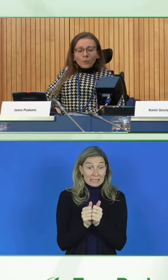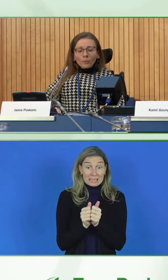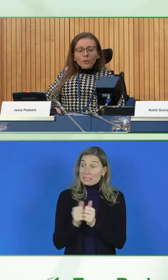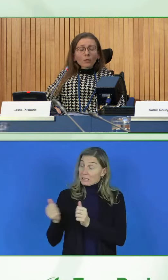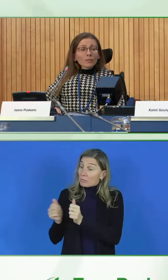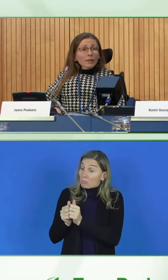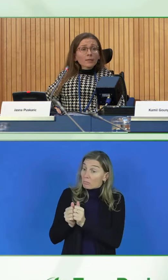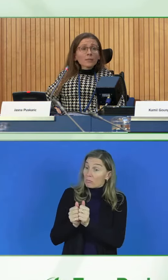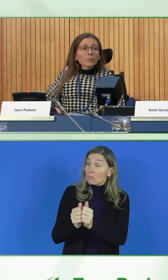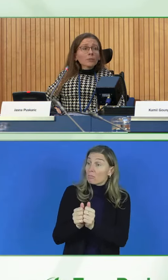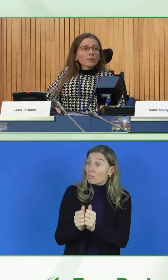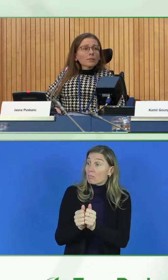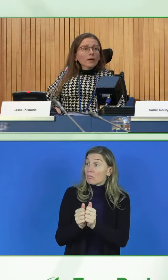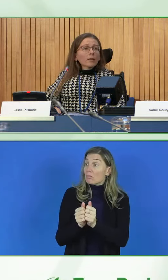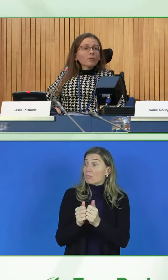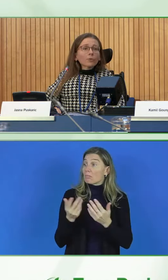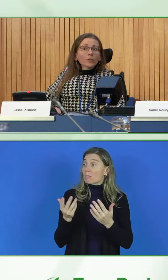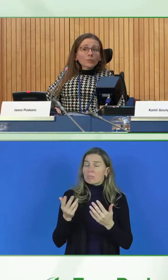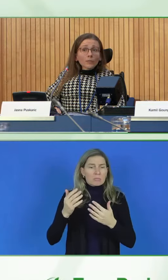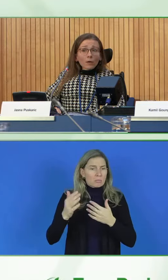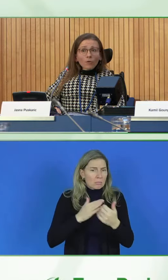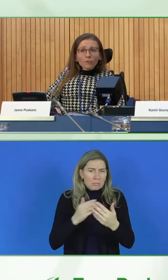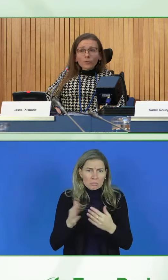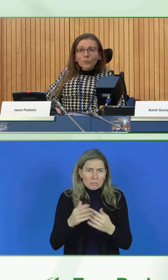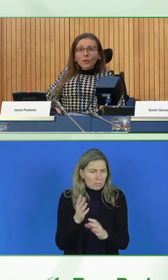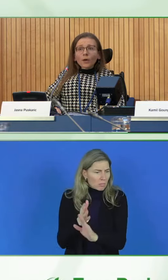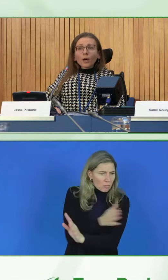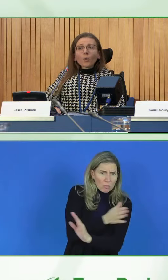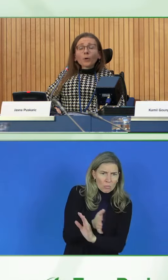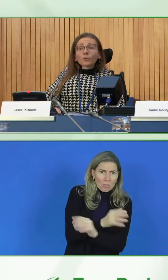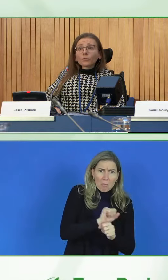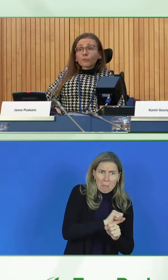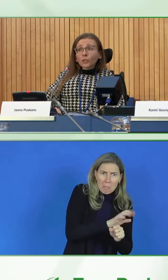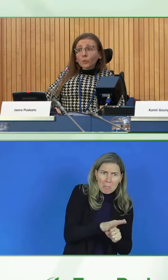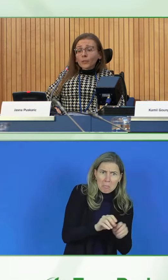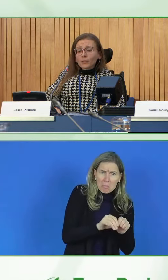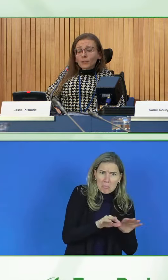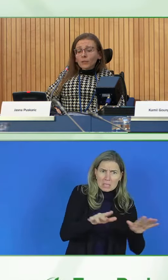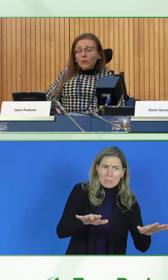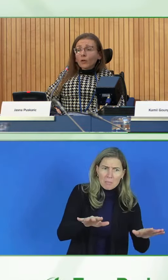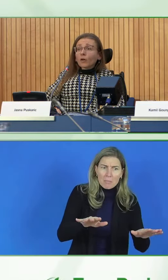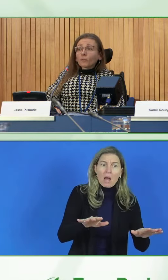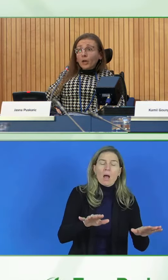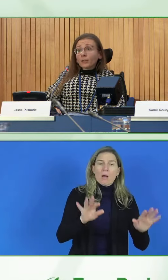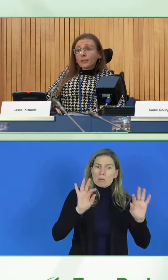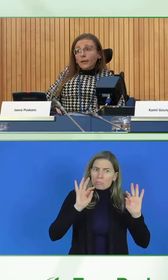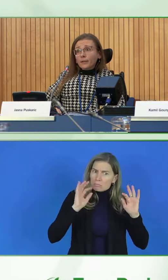Because customers decide for themselves about the frequency of contacts.